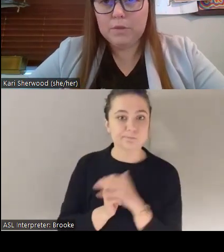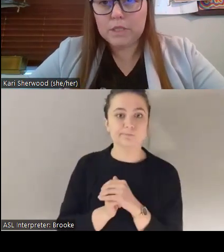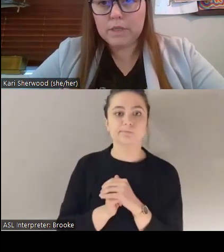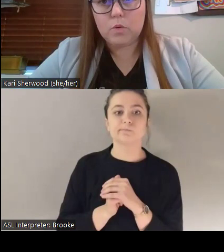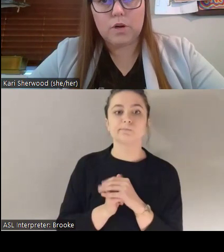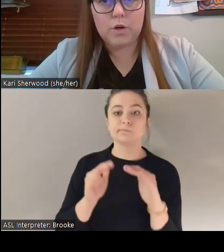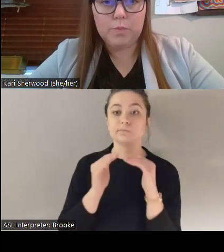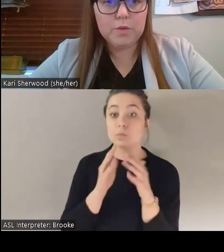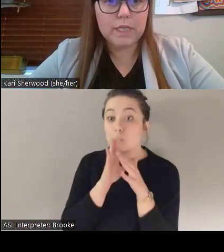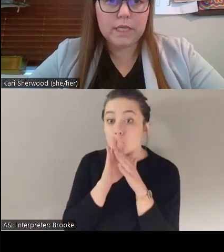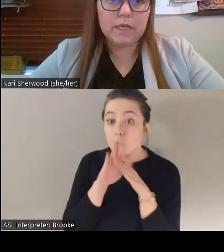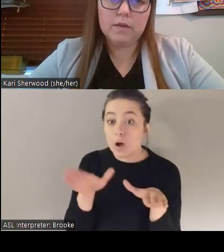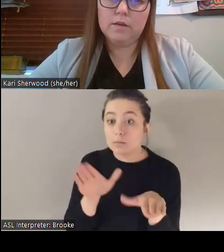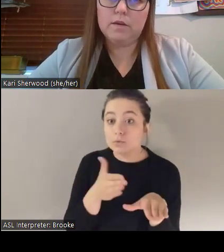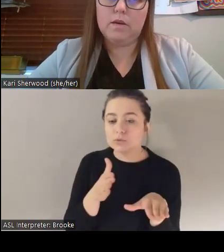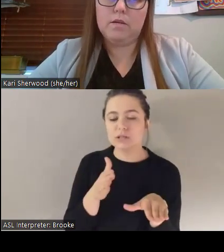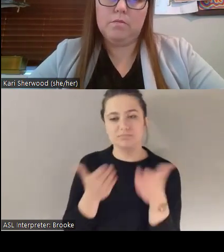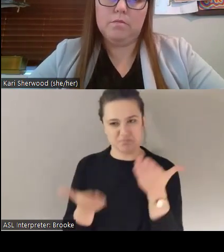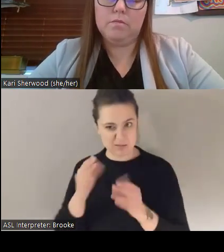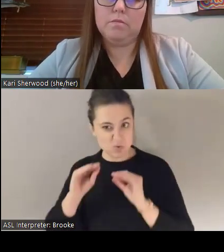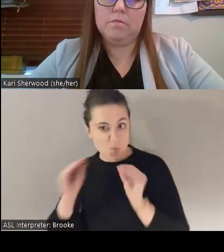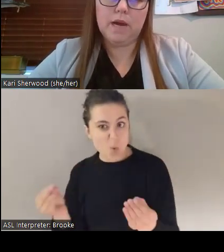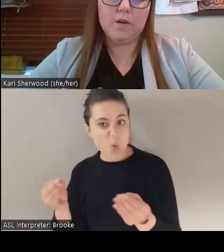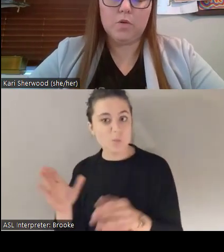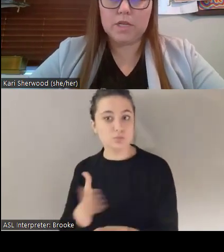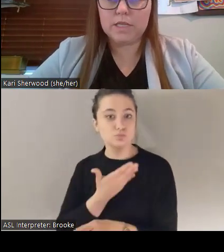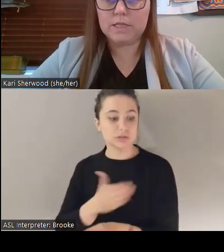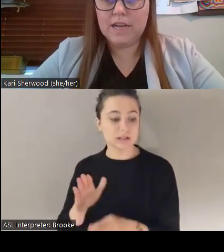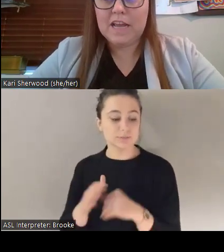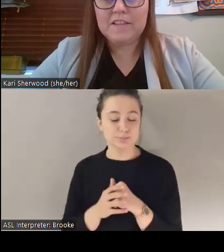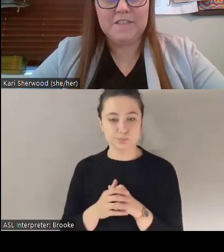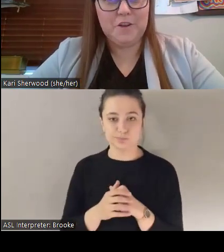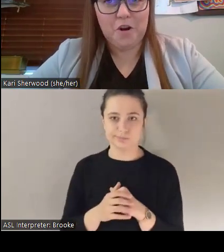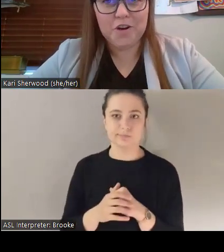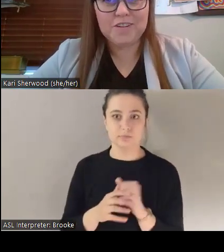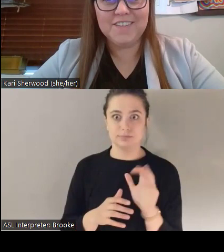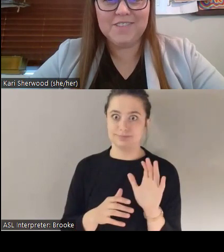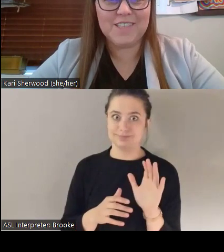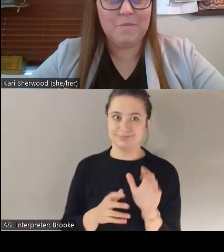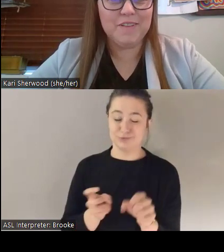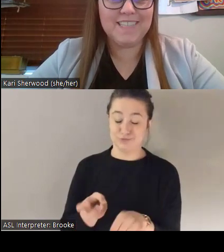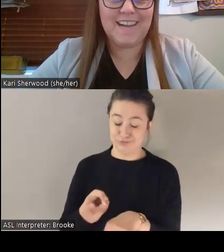music or no music. I know this is hard for some of us.